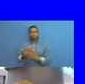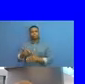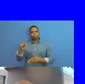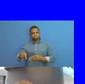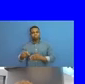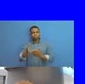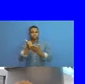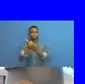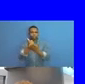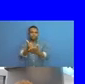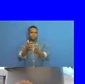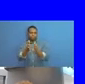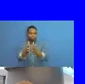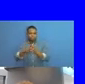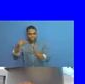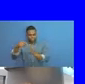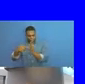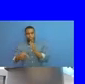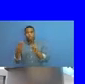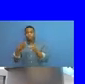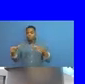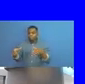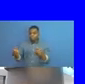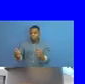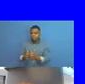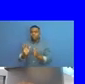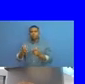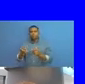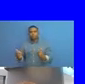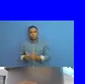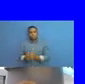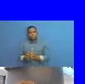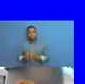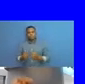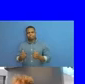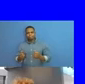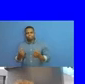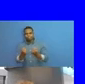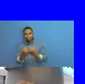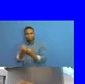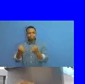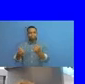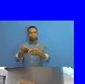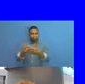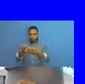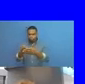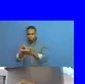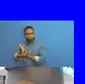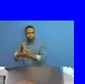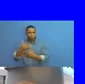but the toolkit will help you to explore to see whether you have a good partnership with similar interests,